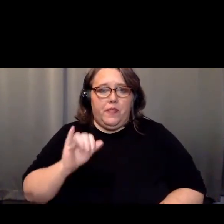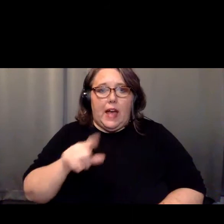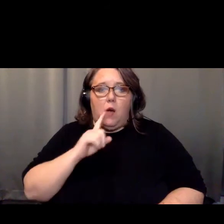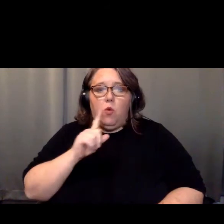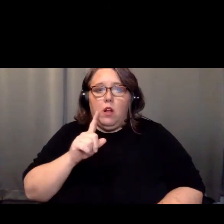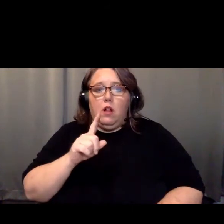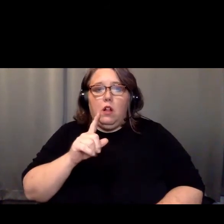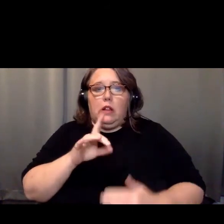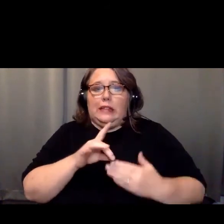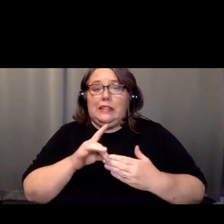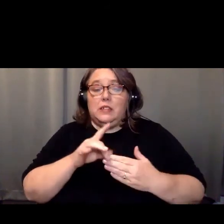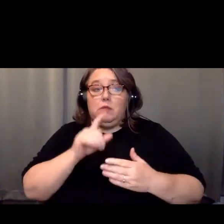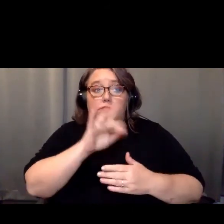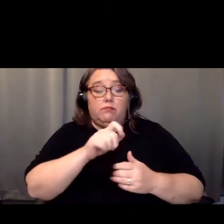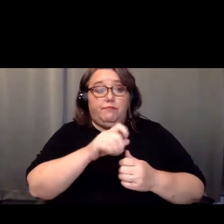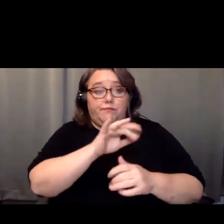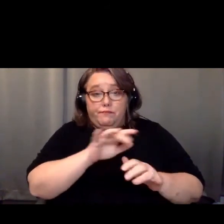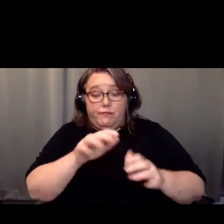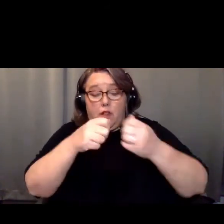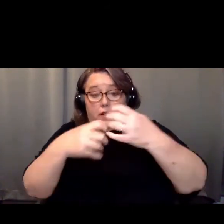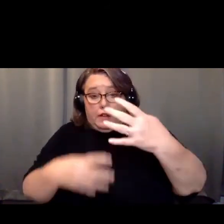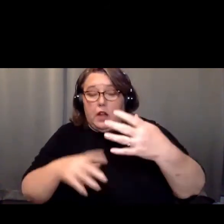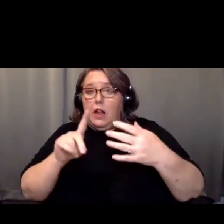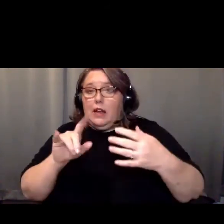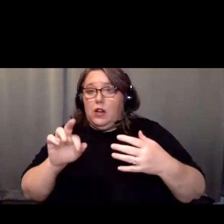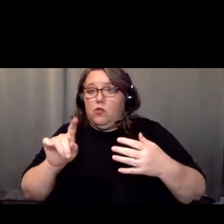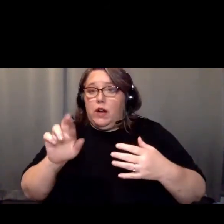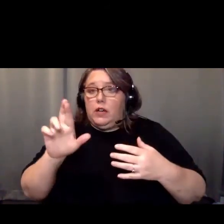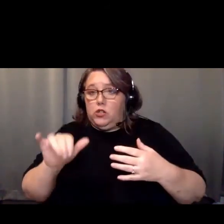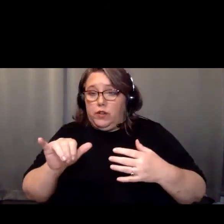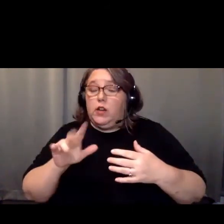in which you can enter information about your location,